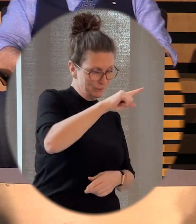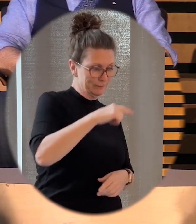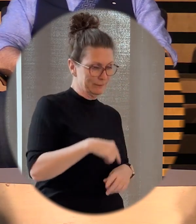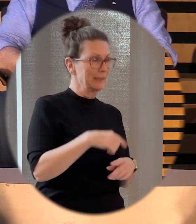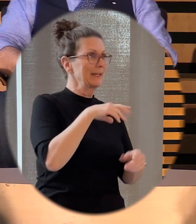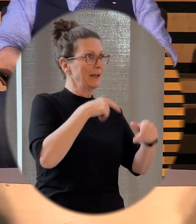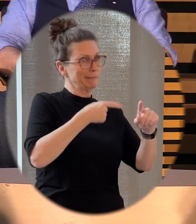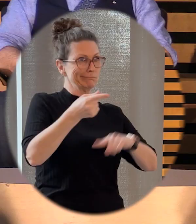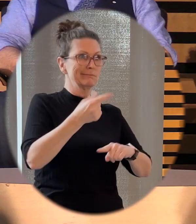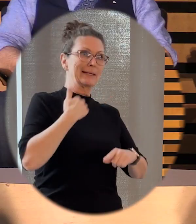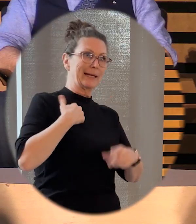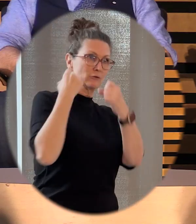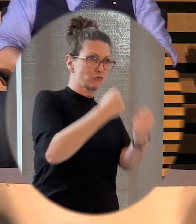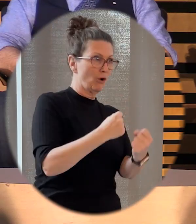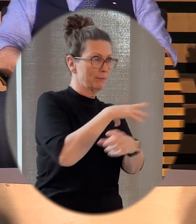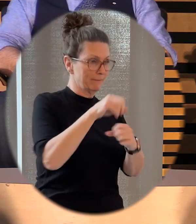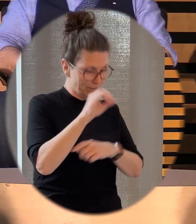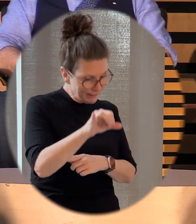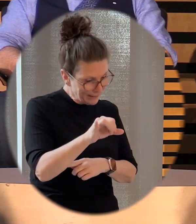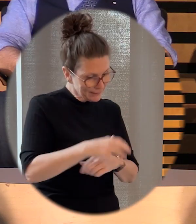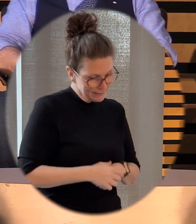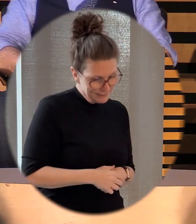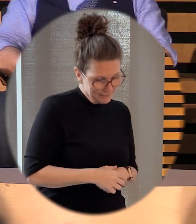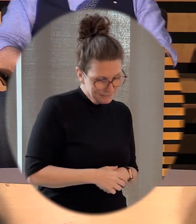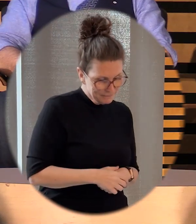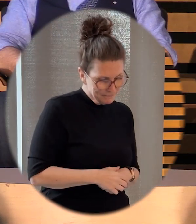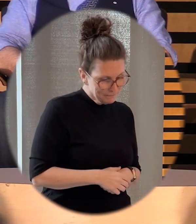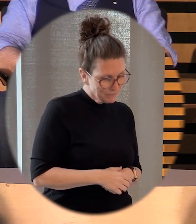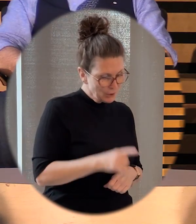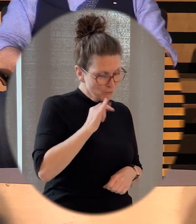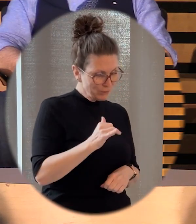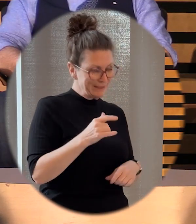more categories and a few more people that could do it. It largely bypassed the needs of Indigenous